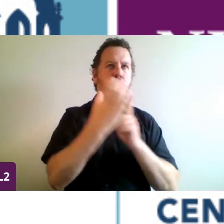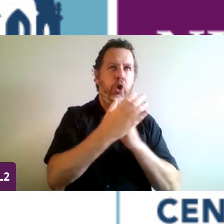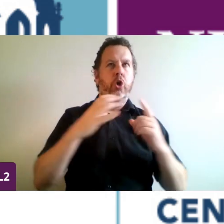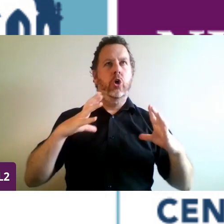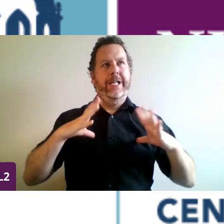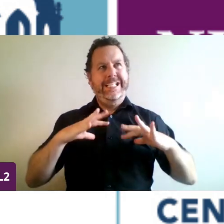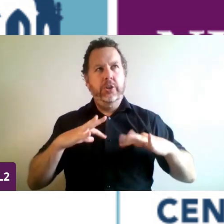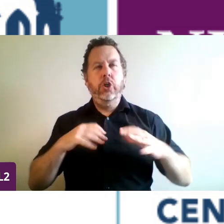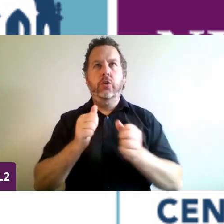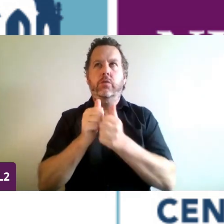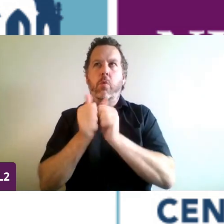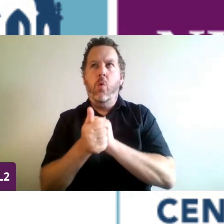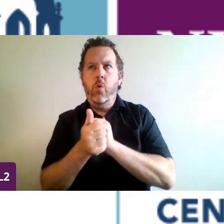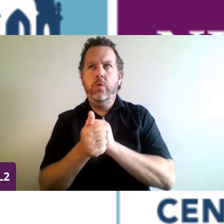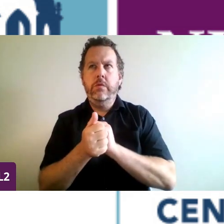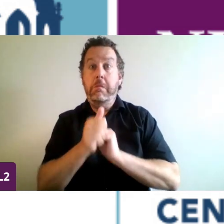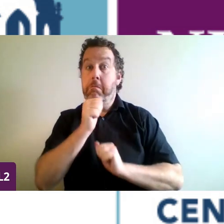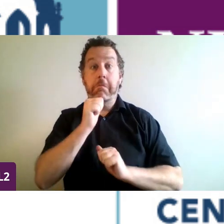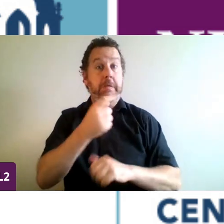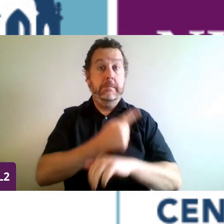it is not encouraged